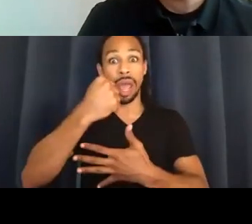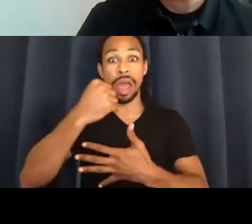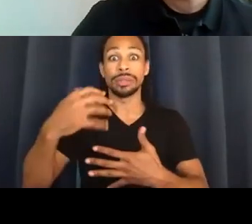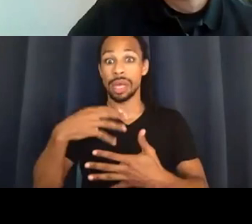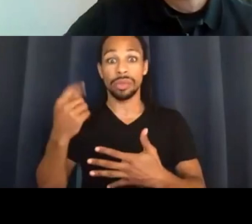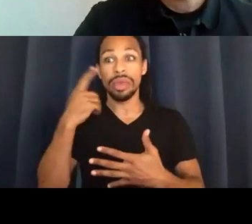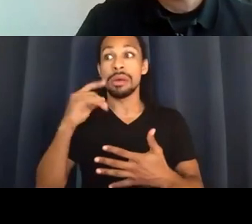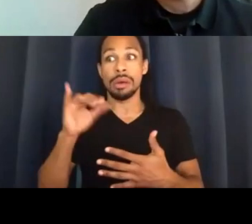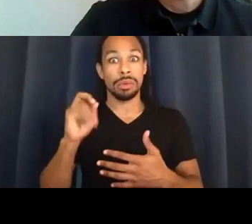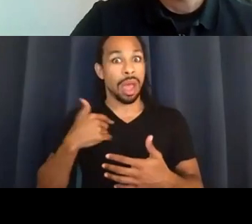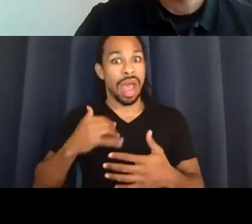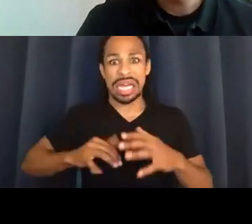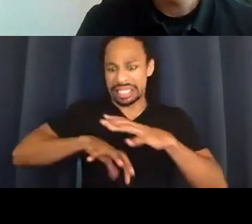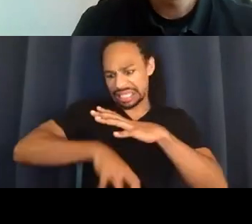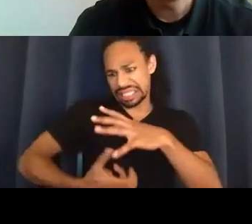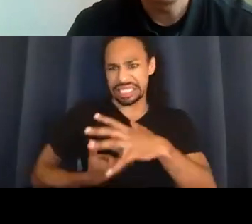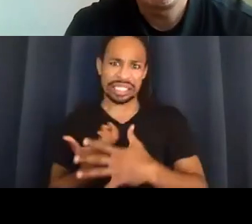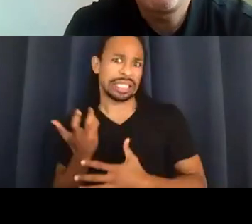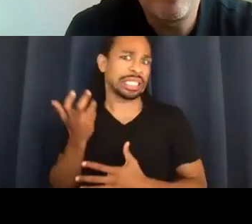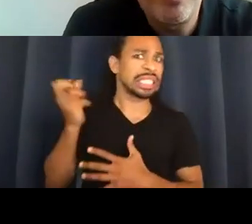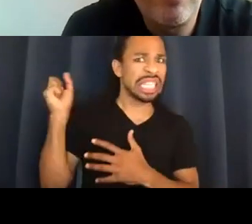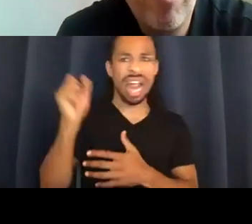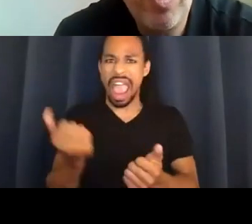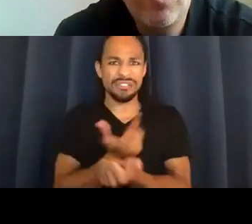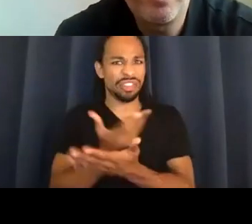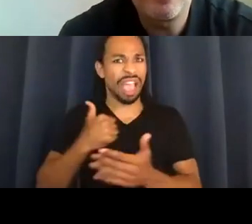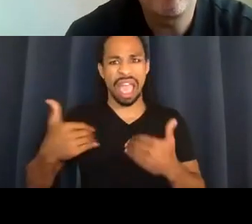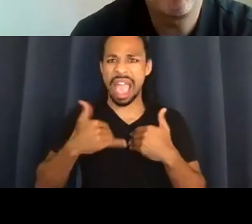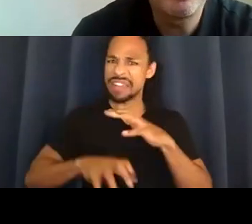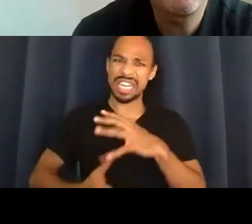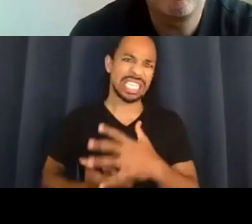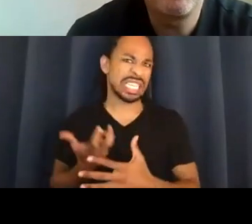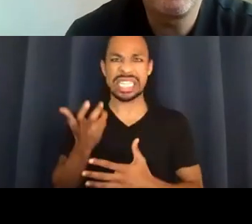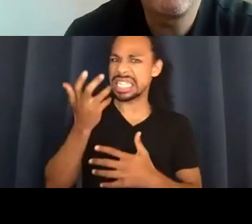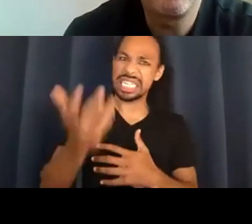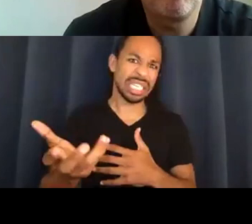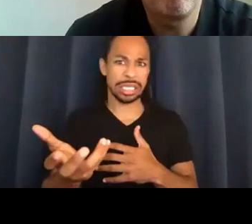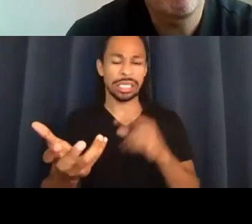you understand how dire things are and I have been holing that up for myself and thinking